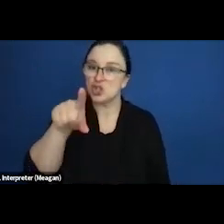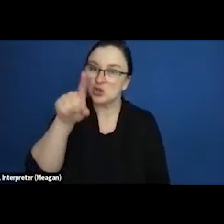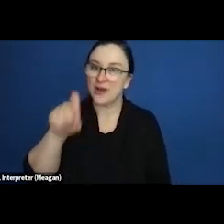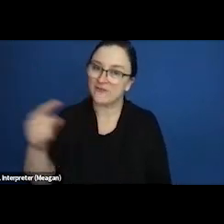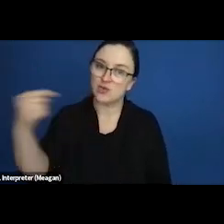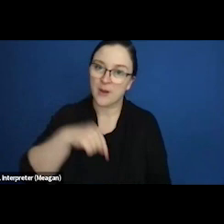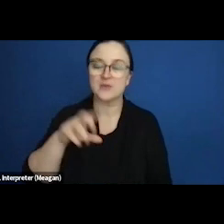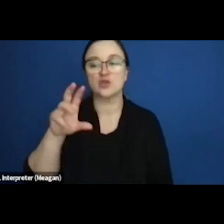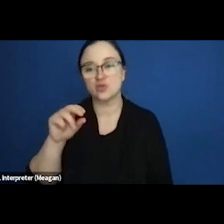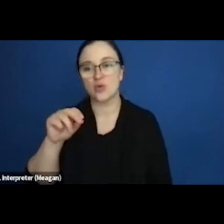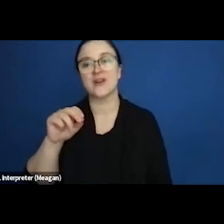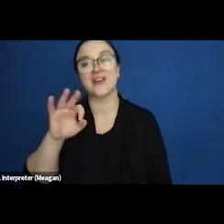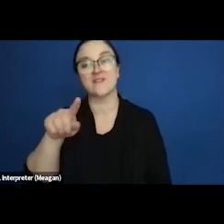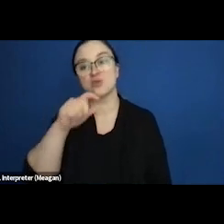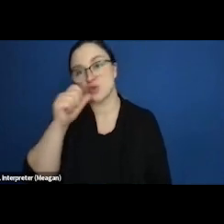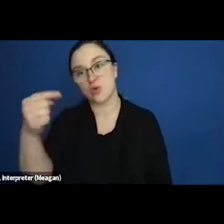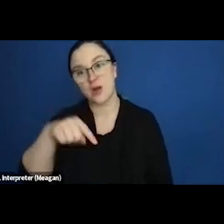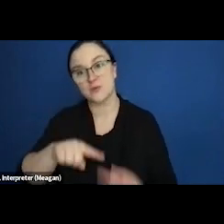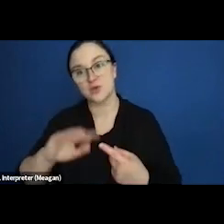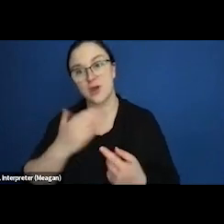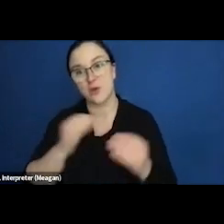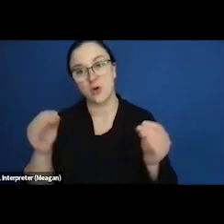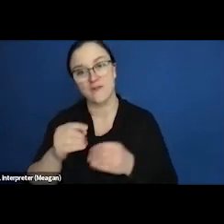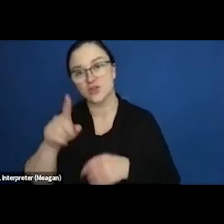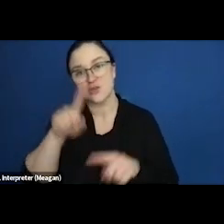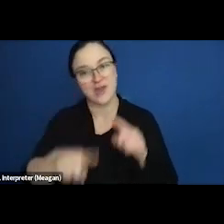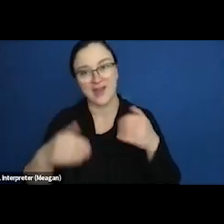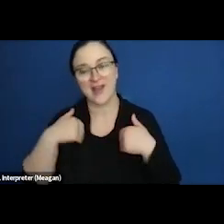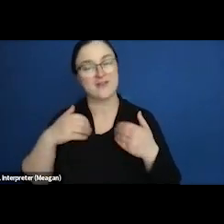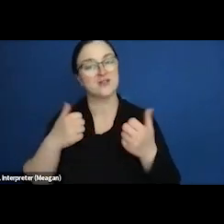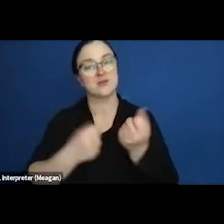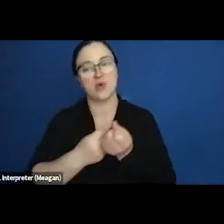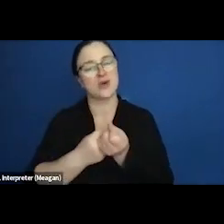If you don't come to our office, you can't get the support. We have to really be flexible